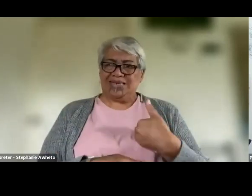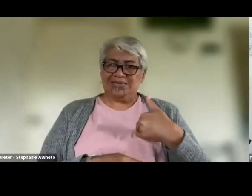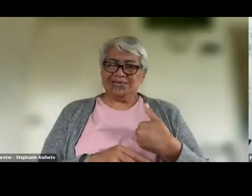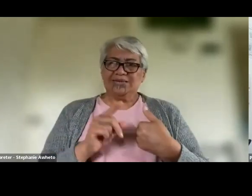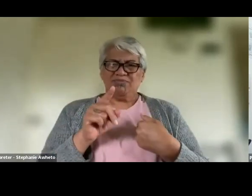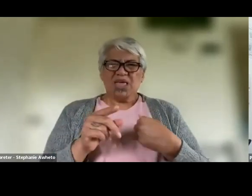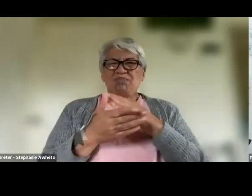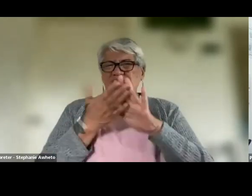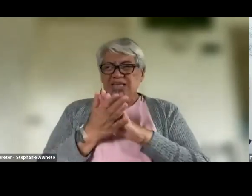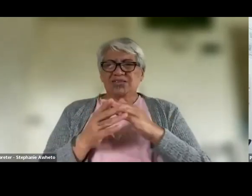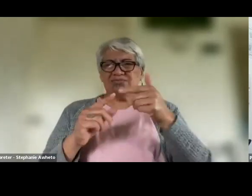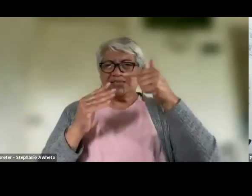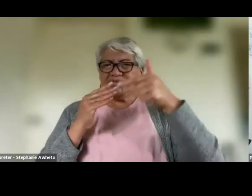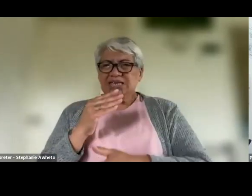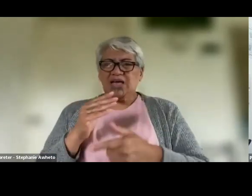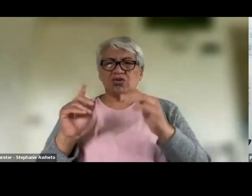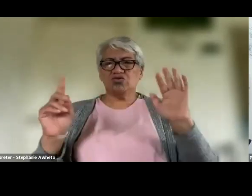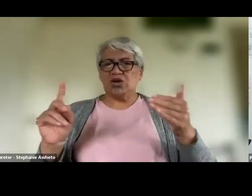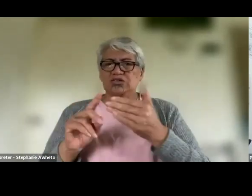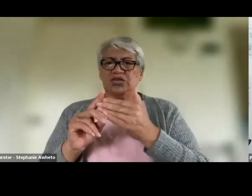confirming our approach over the coming years.